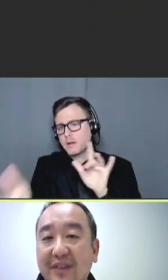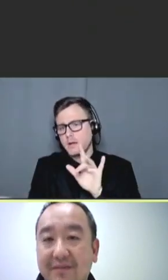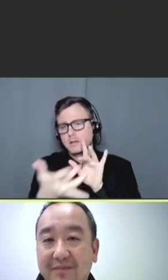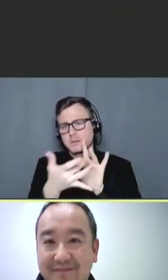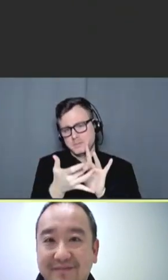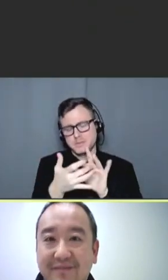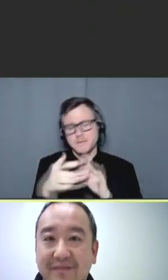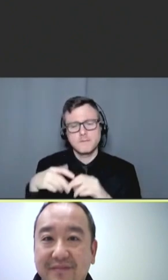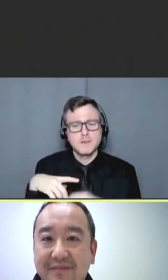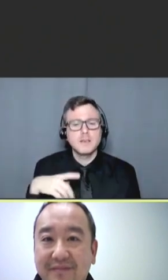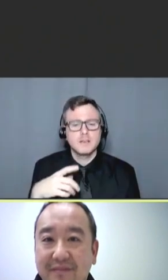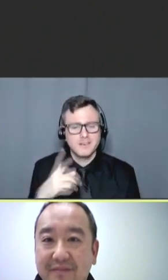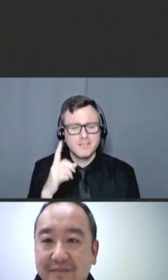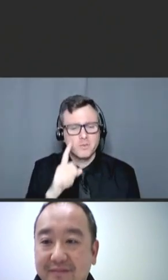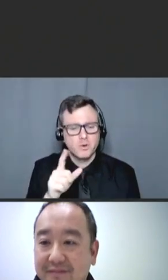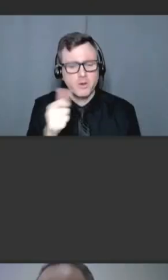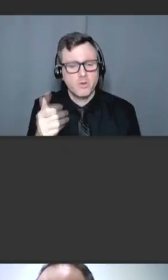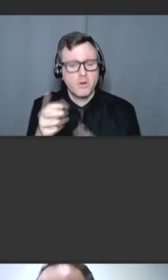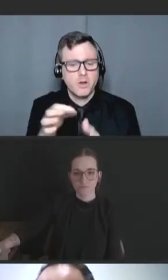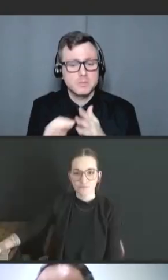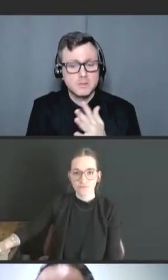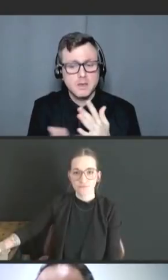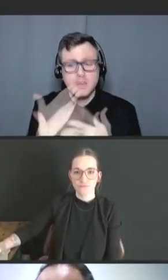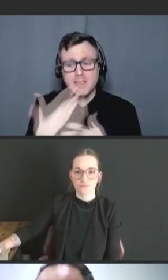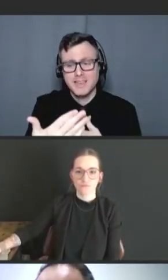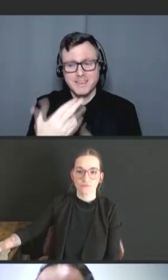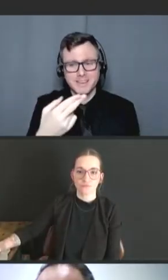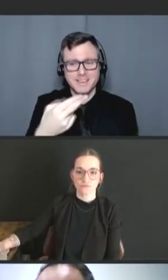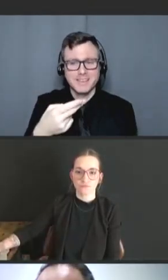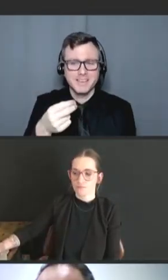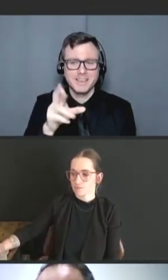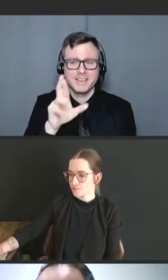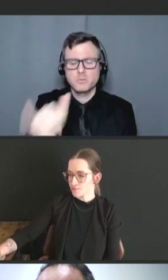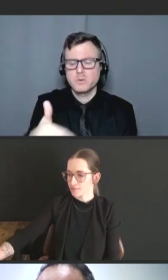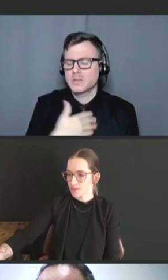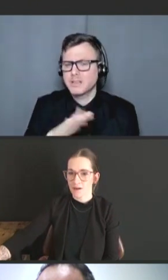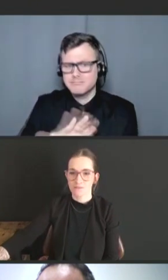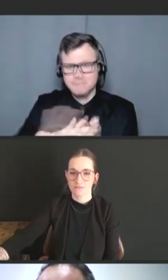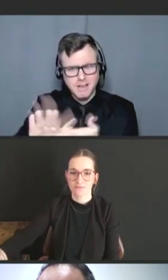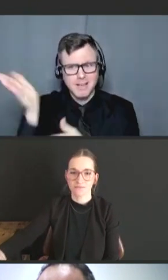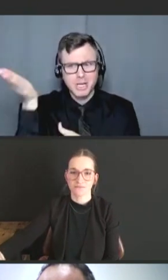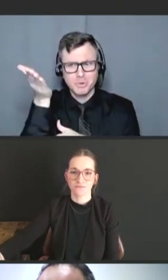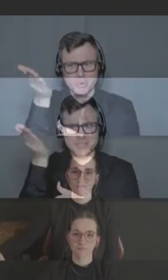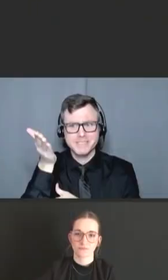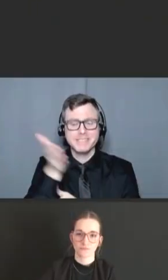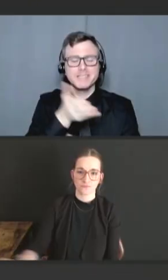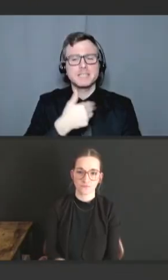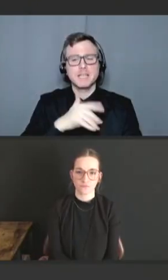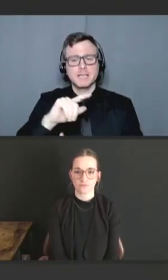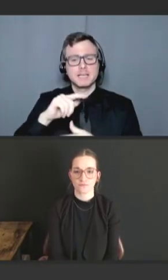Robert Hopkins: Thank you very much, Henry. Nice presentation. Our next presenter in this